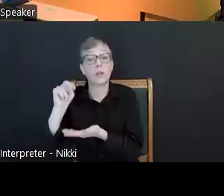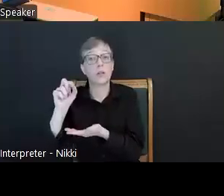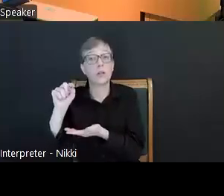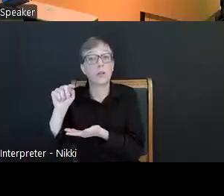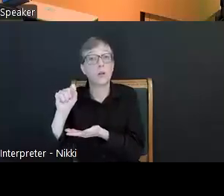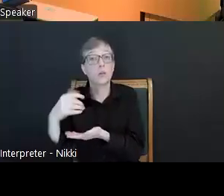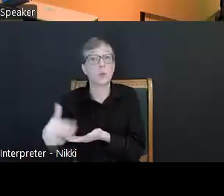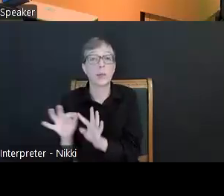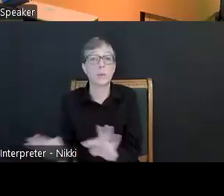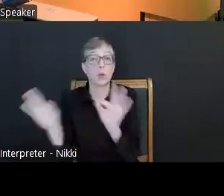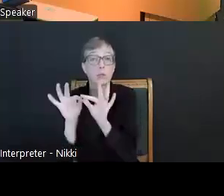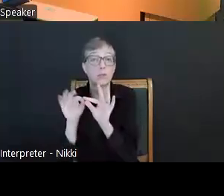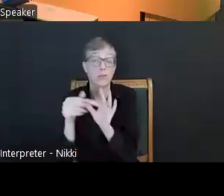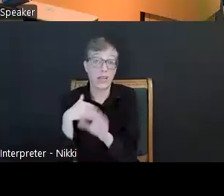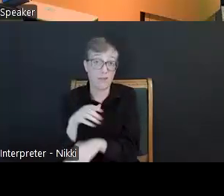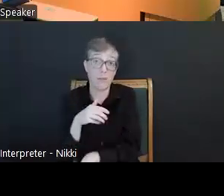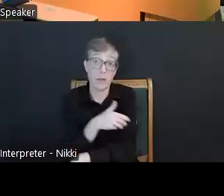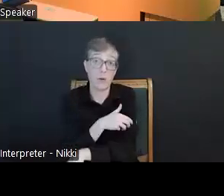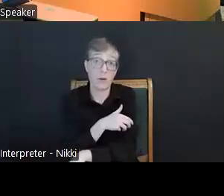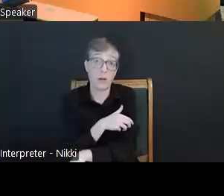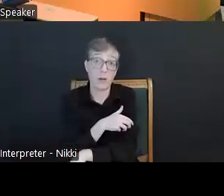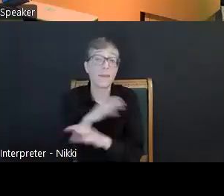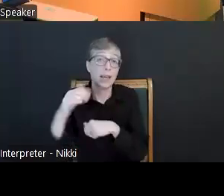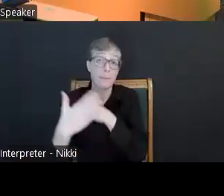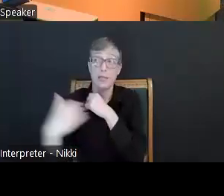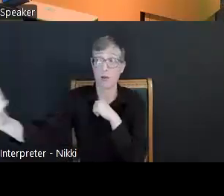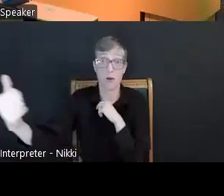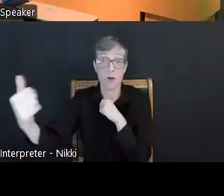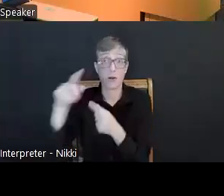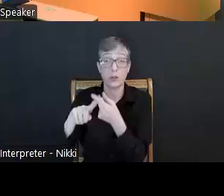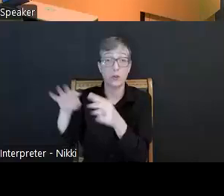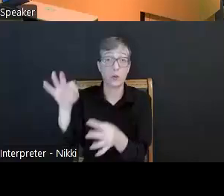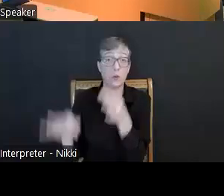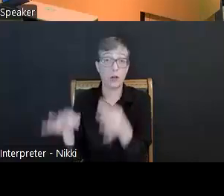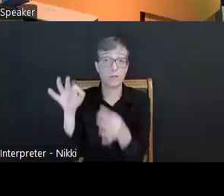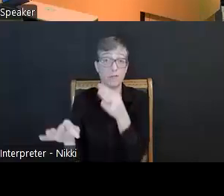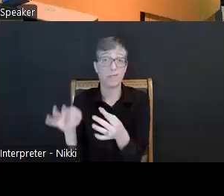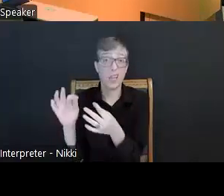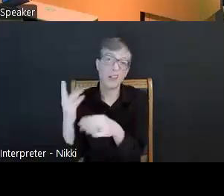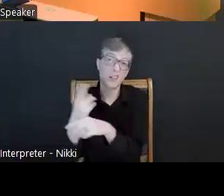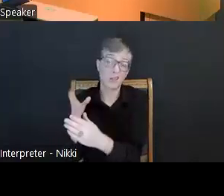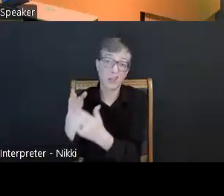used against somebody in a divorce we had one patient who there was an error in one of the